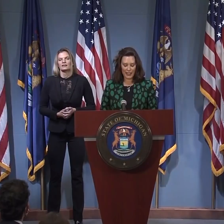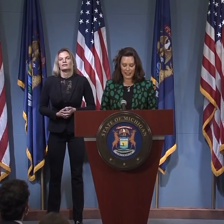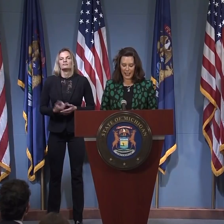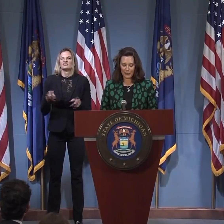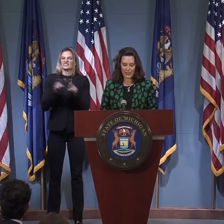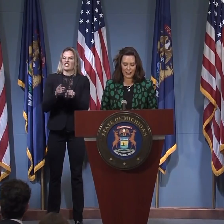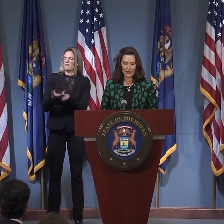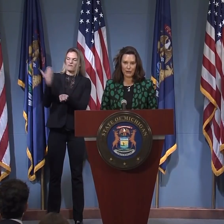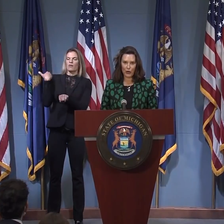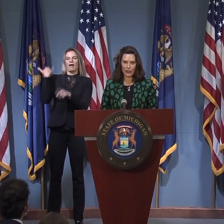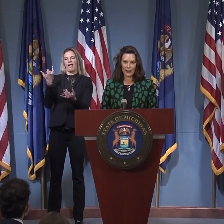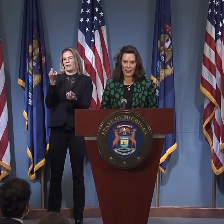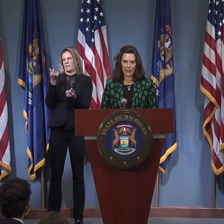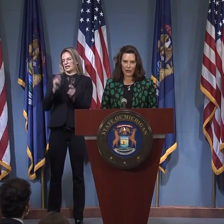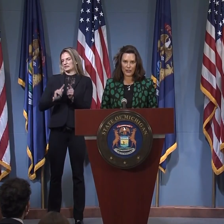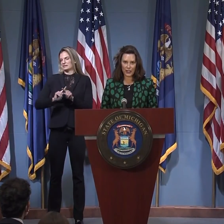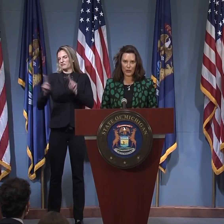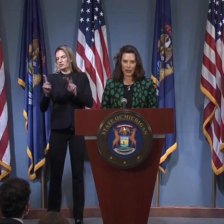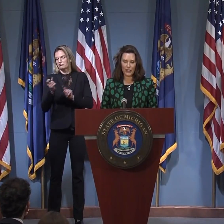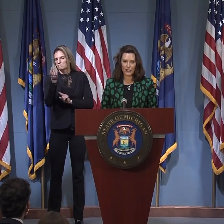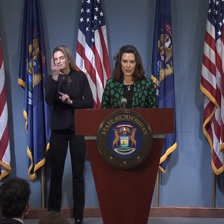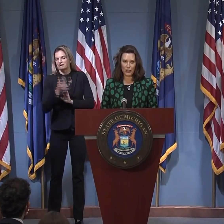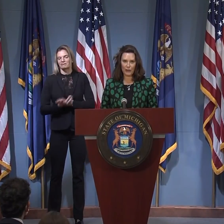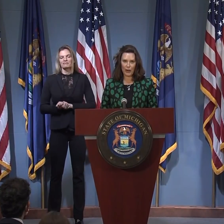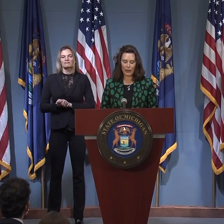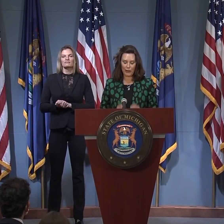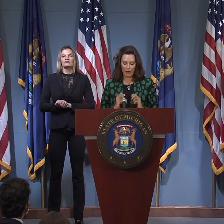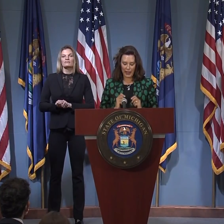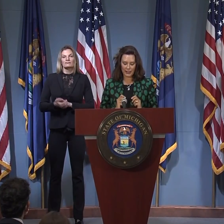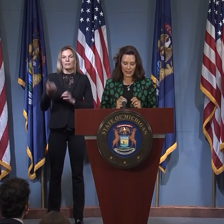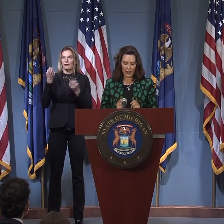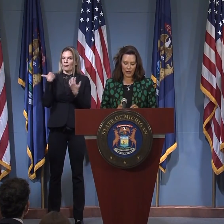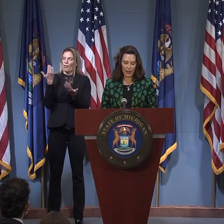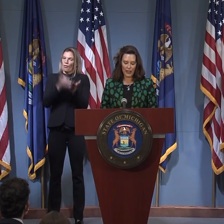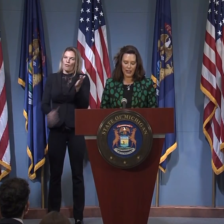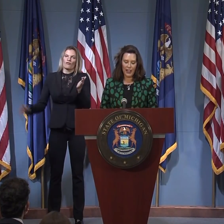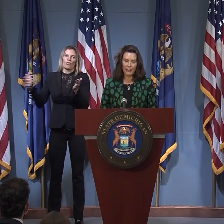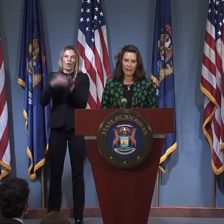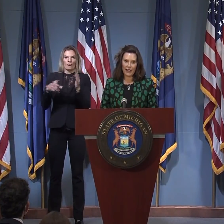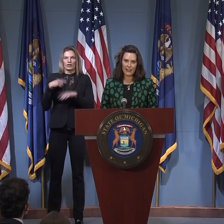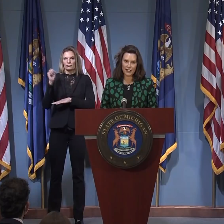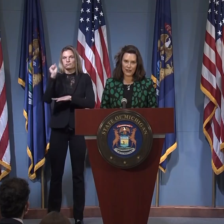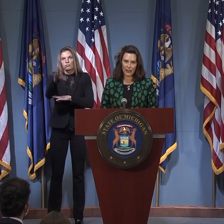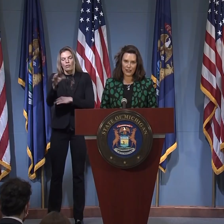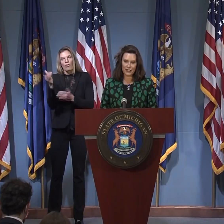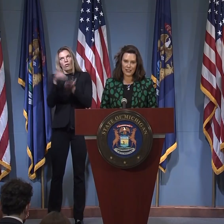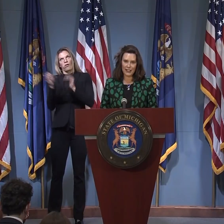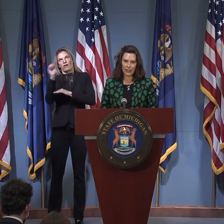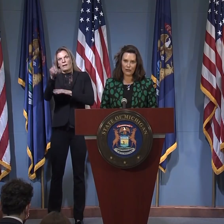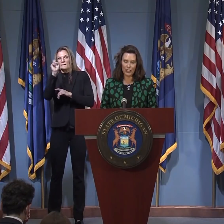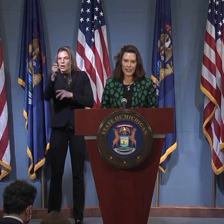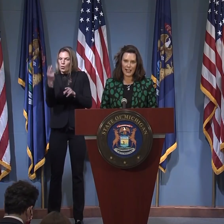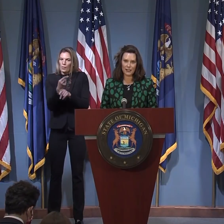BUT FIRST WE WANTED TO START WITH A LITTLE BIT DIFFERENT TODAY. SO YOU HEARD ME SAY MANY, MANY TIMES, THAT IT IS IMPORTANT THAT